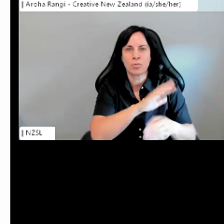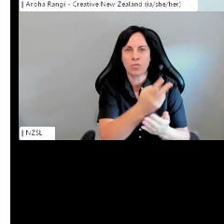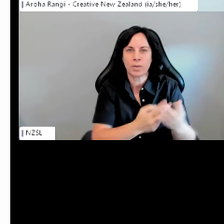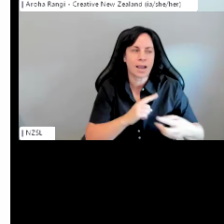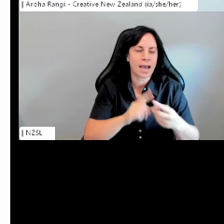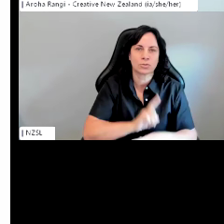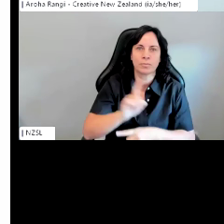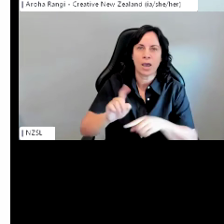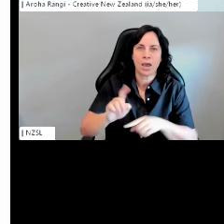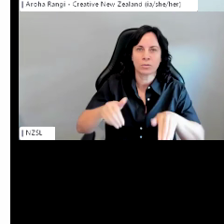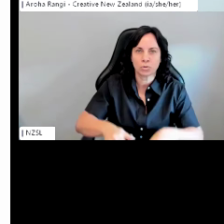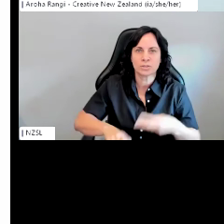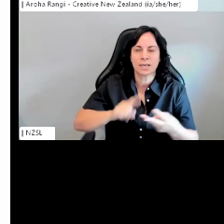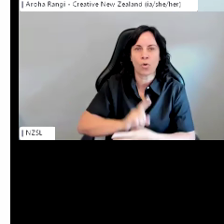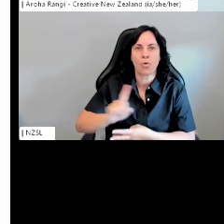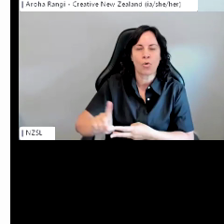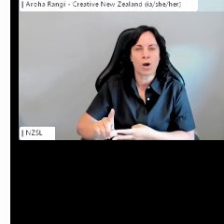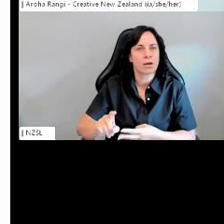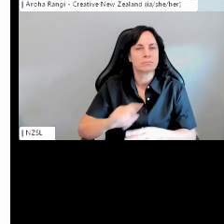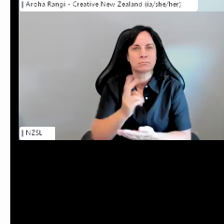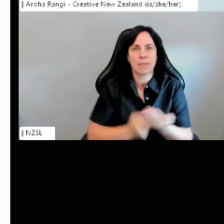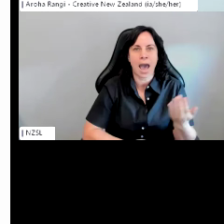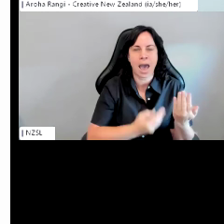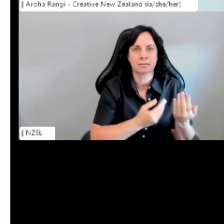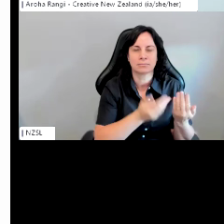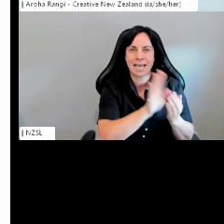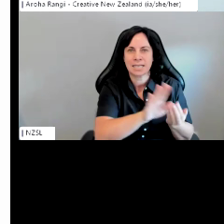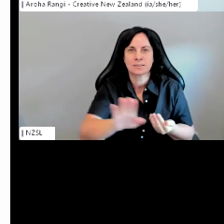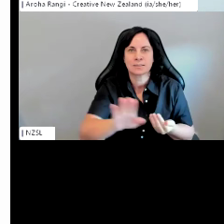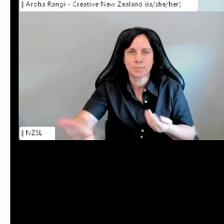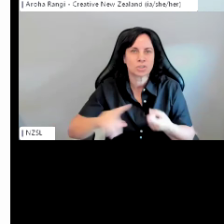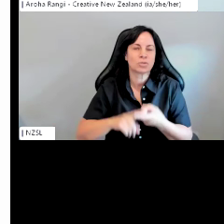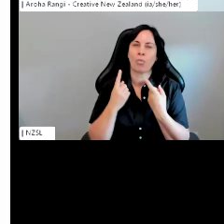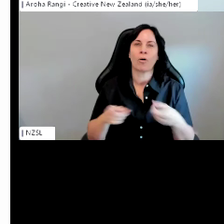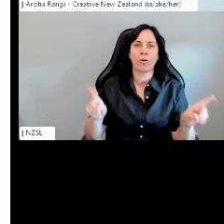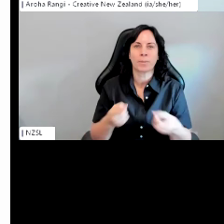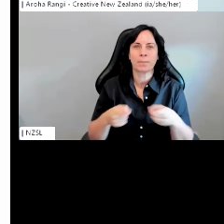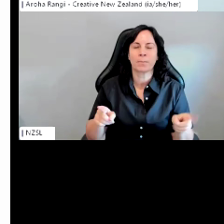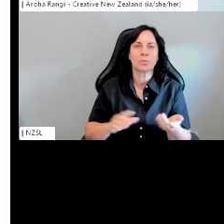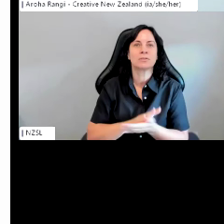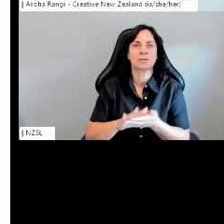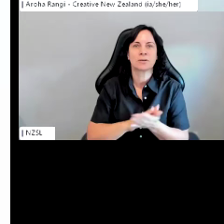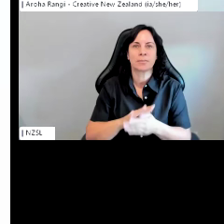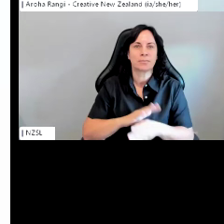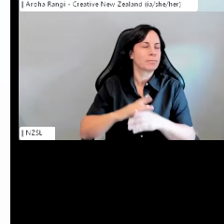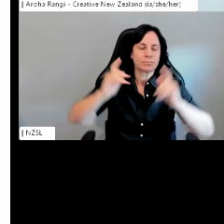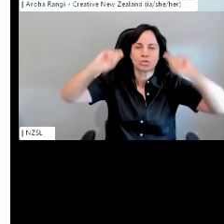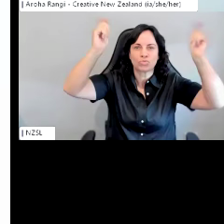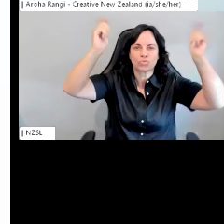art exhibition uh or a music event is a way to spend time away from screens in company